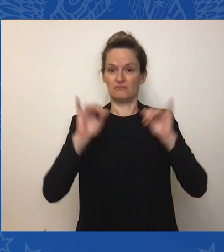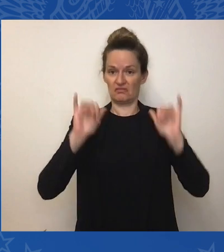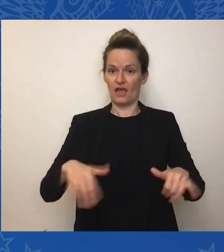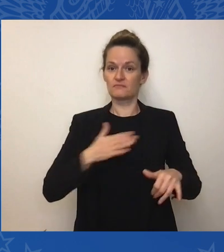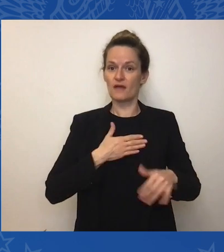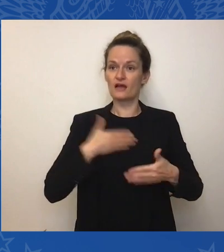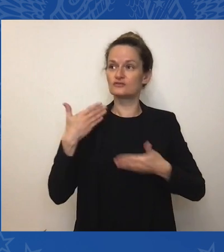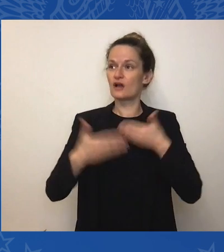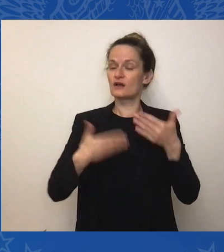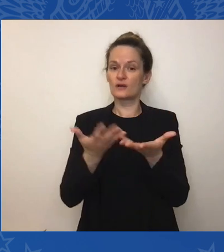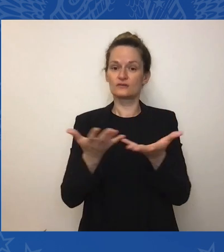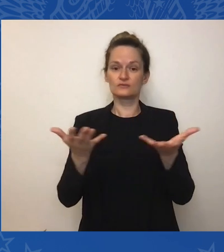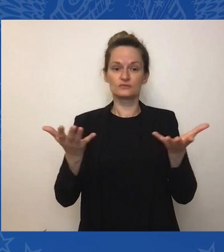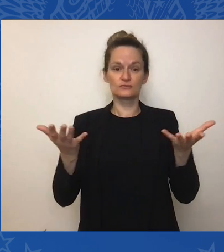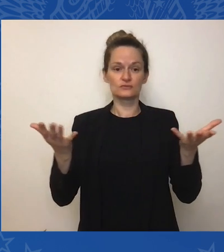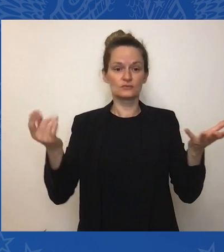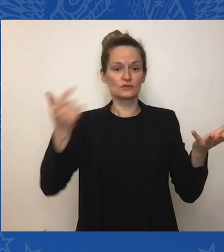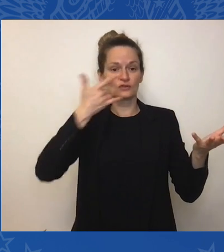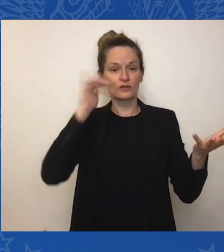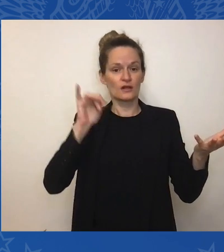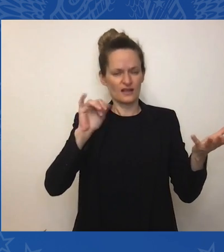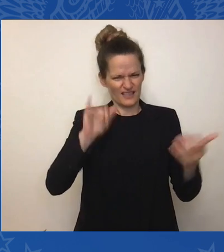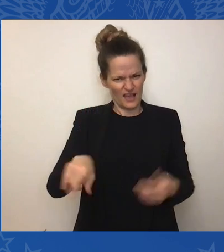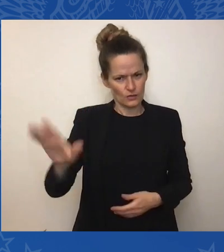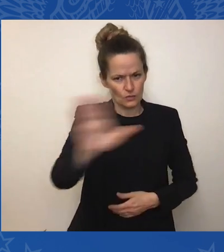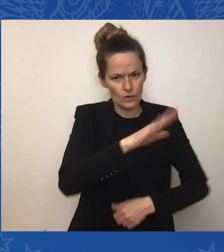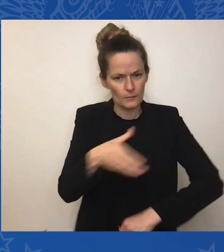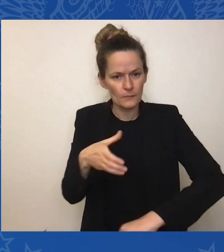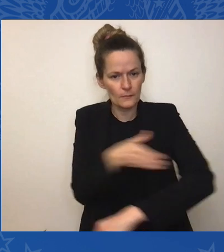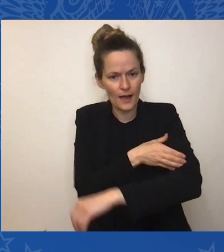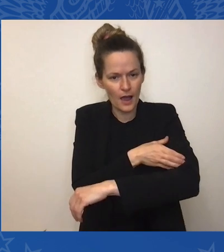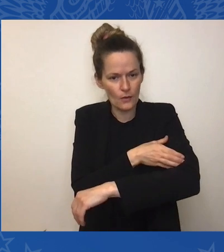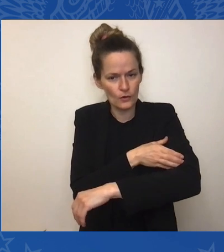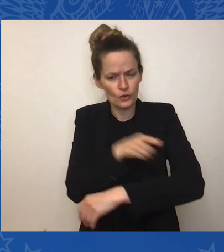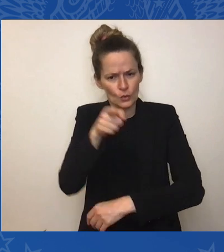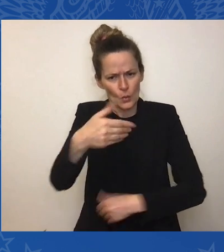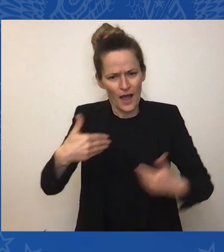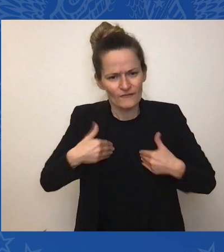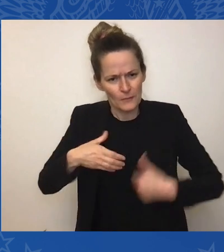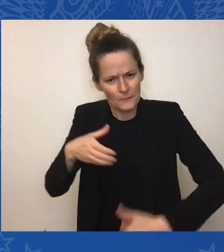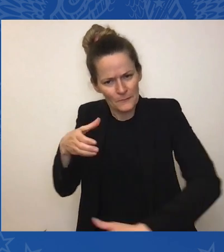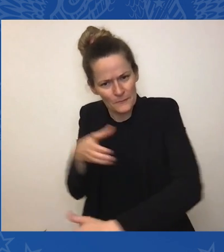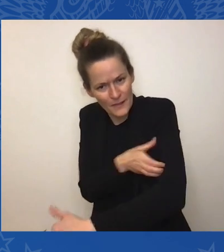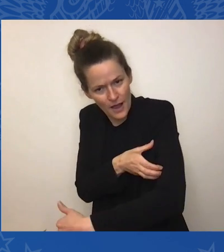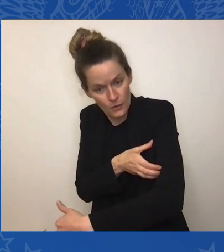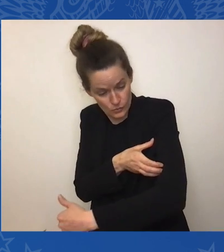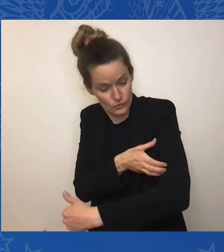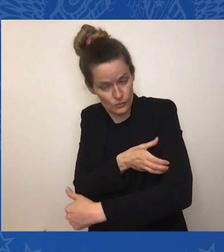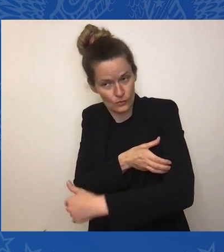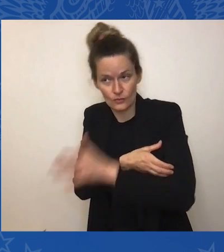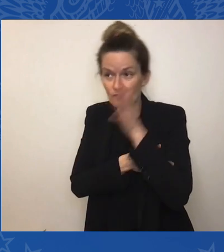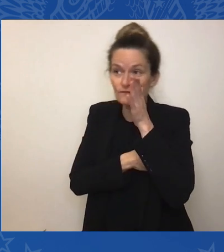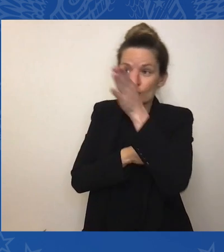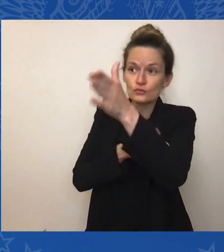And you can. When I sat where you are, in the mid-'60s, I believed we could.